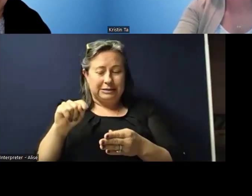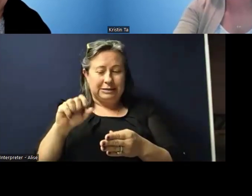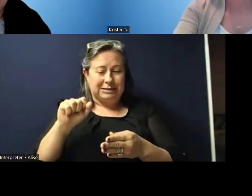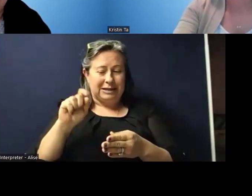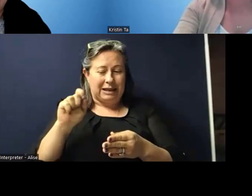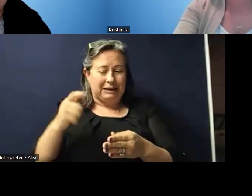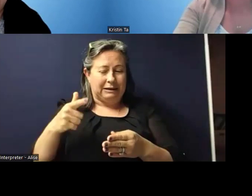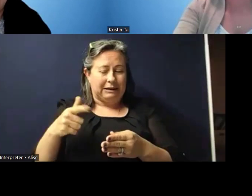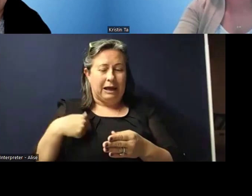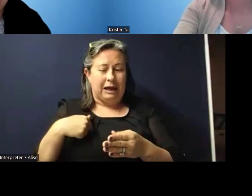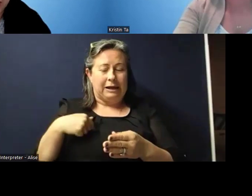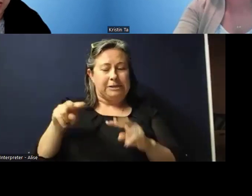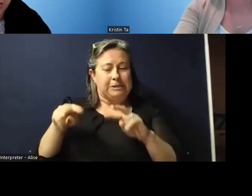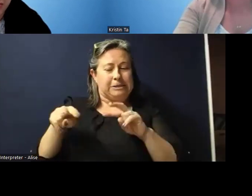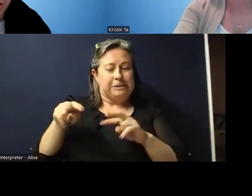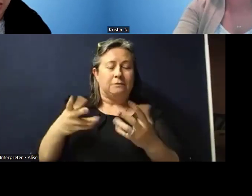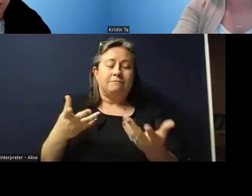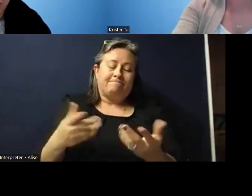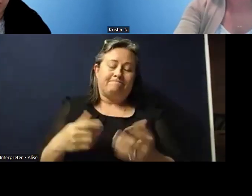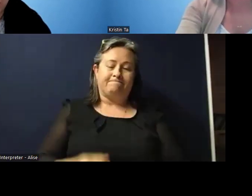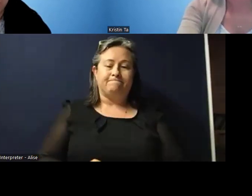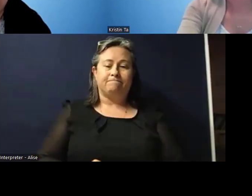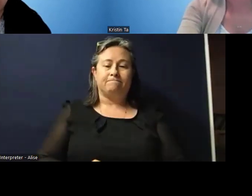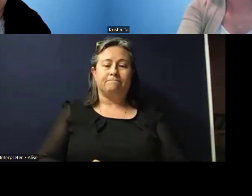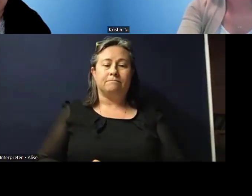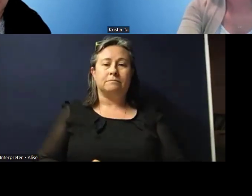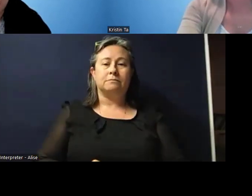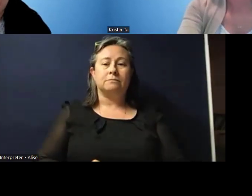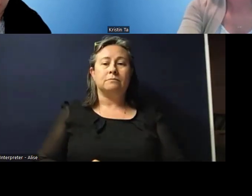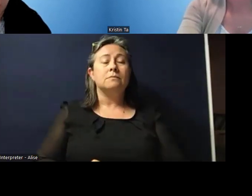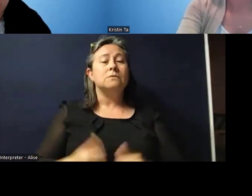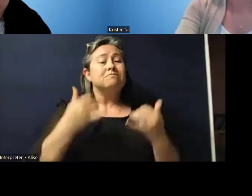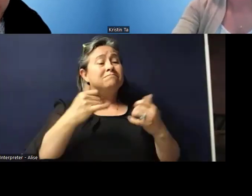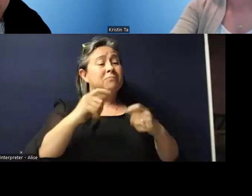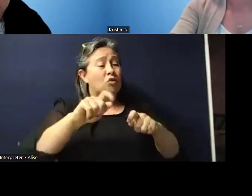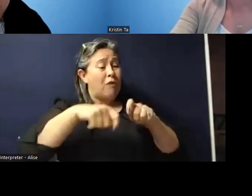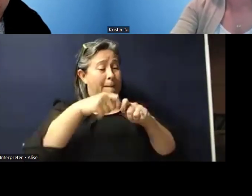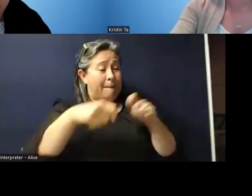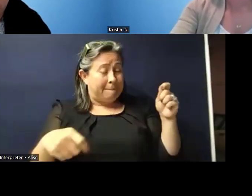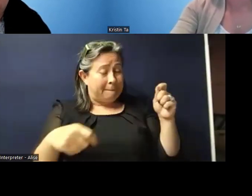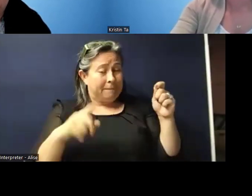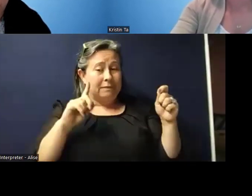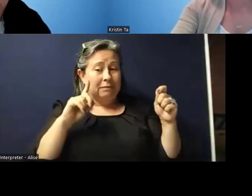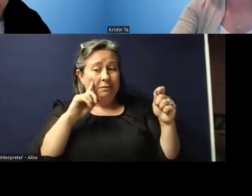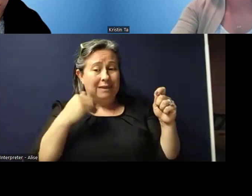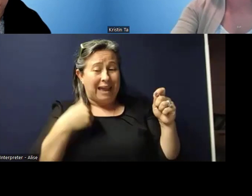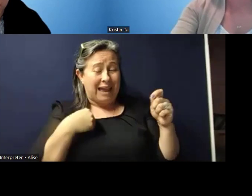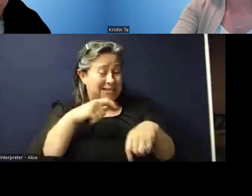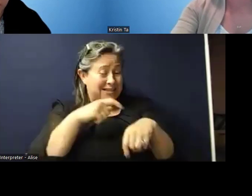Kasima Garst: Thank you so much. So in wrapping up, I think we have time for one more question,